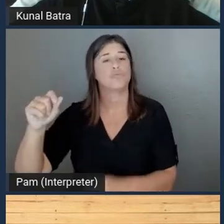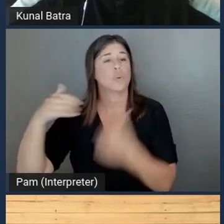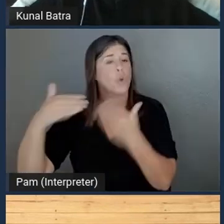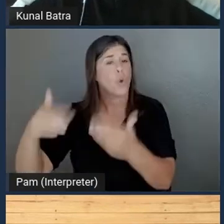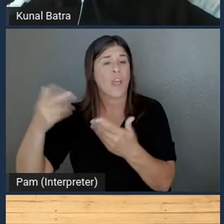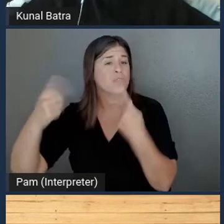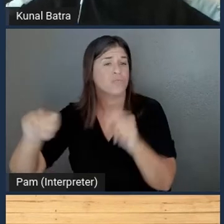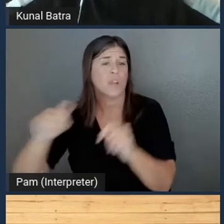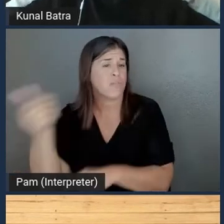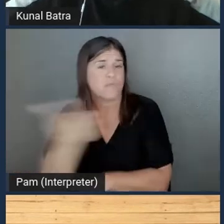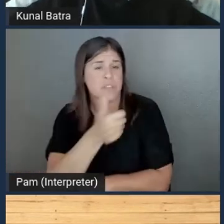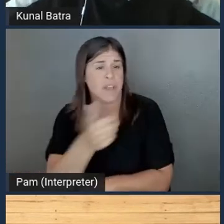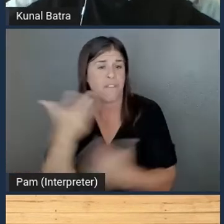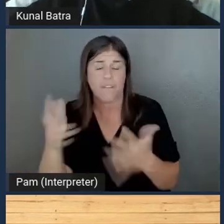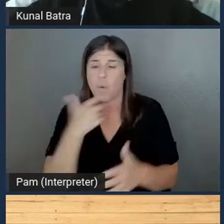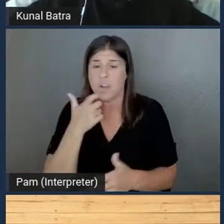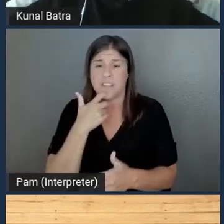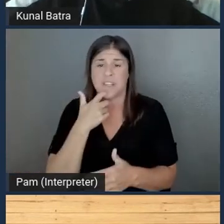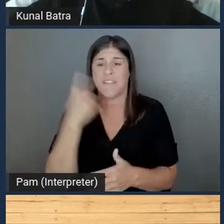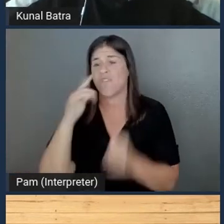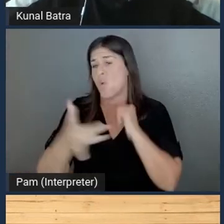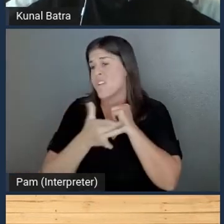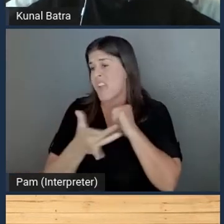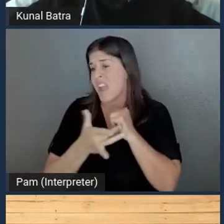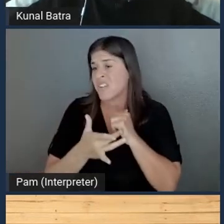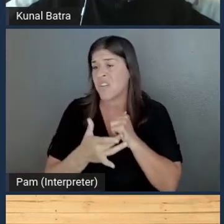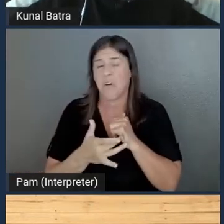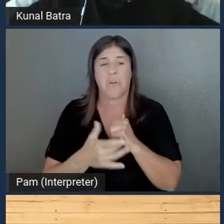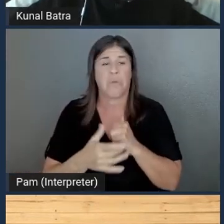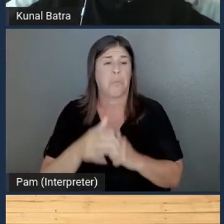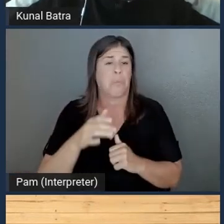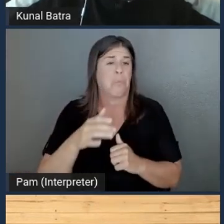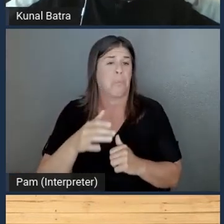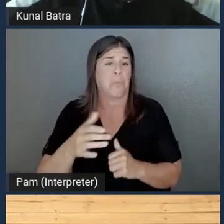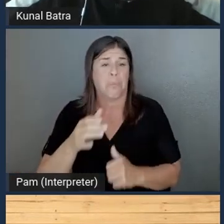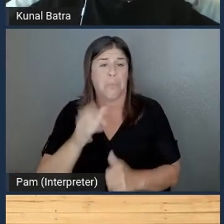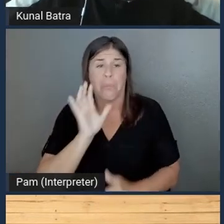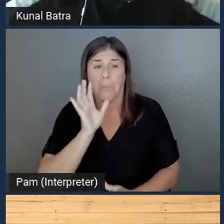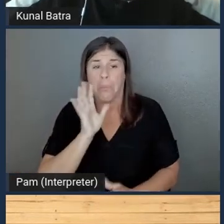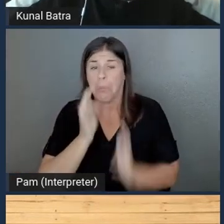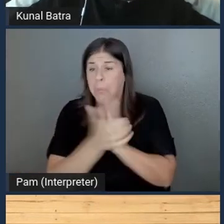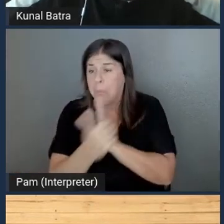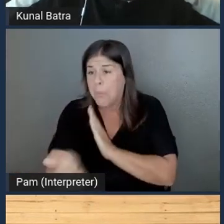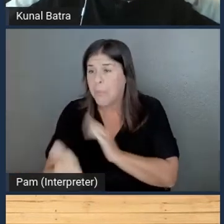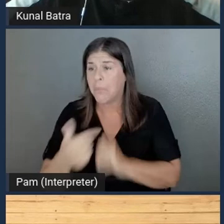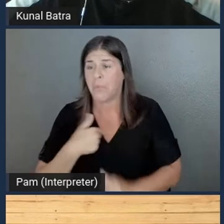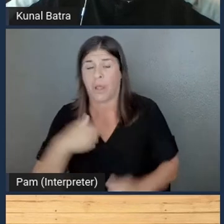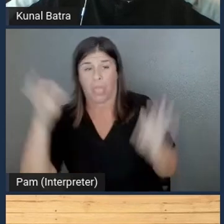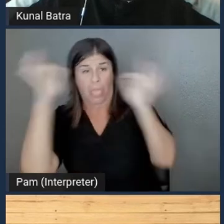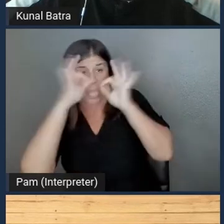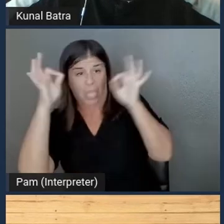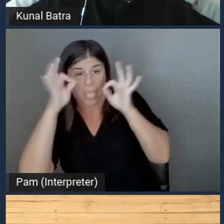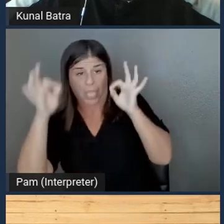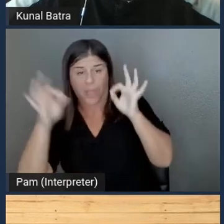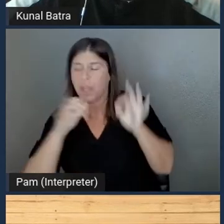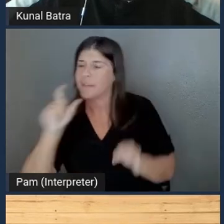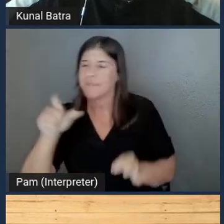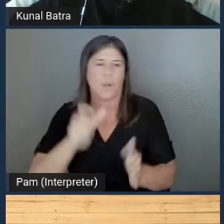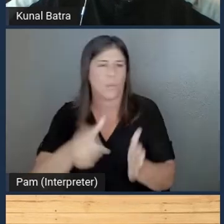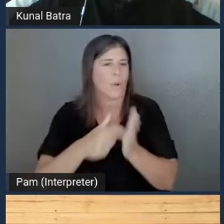for technical, non-technical, there's no bar. So there's no prerequisites for you to try this out. And this is pretty cool.